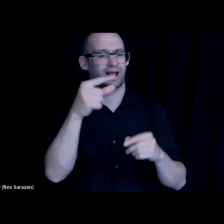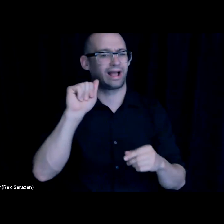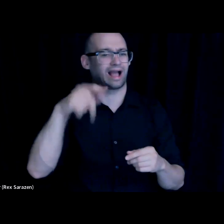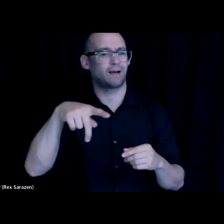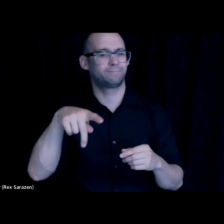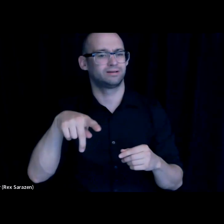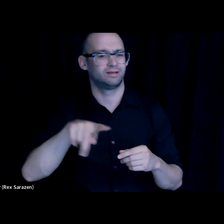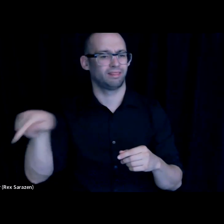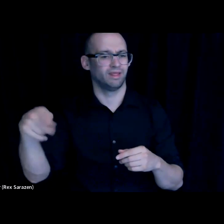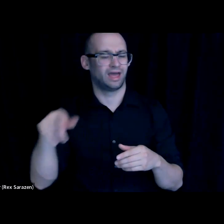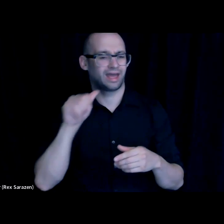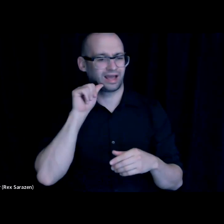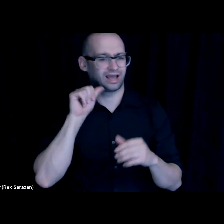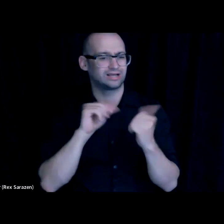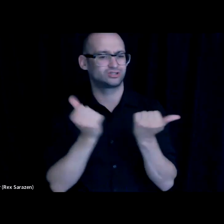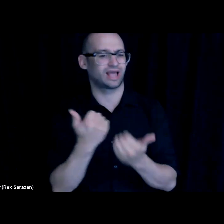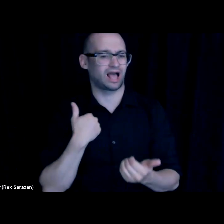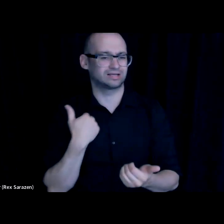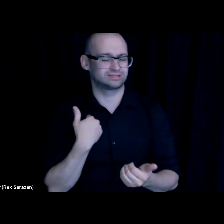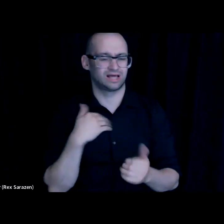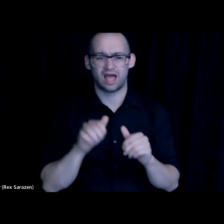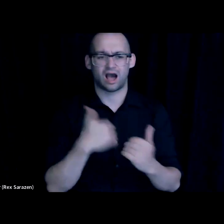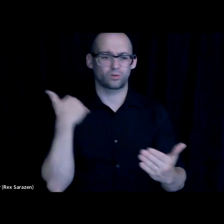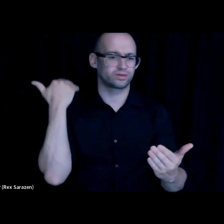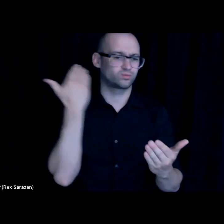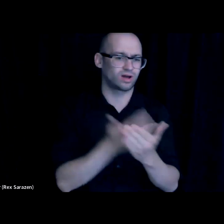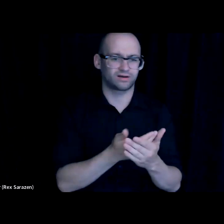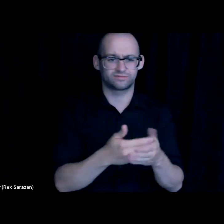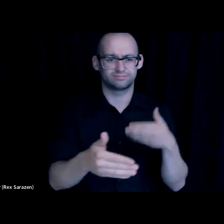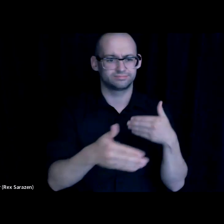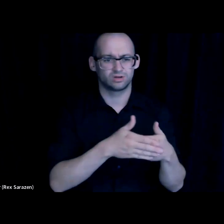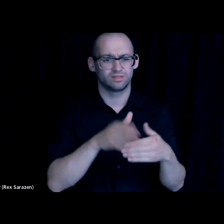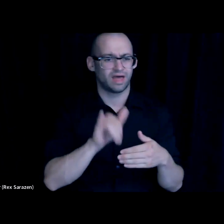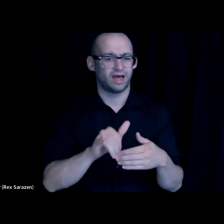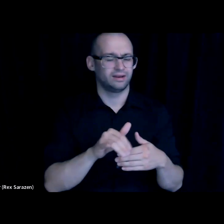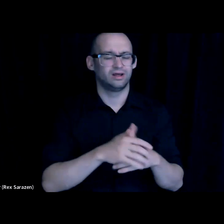how they can reach, or how how they can fill in that gap, using technology. And so through